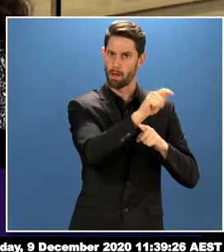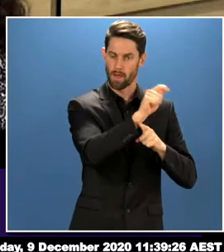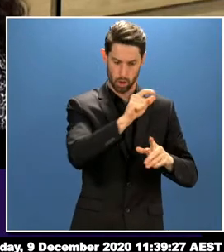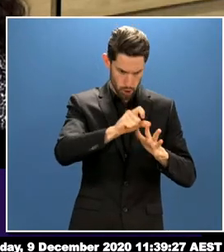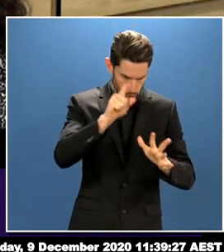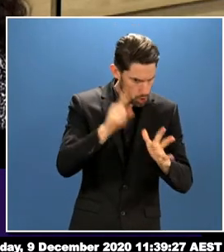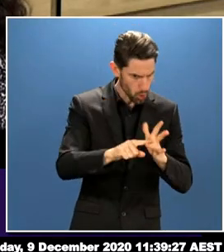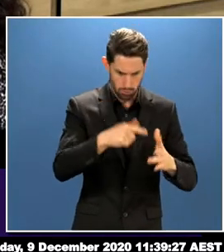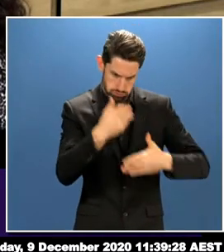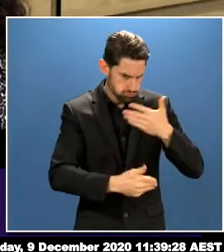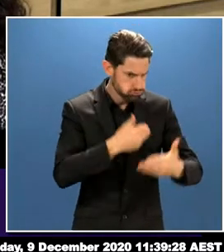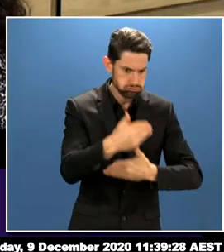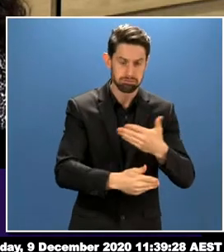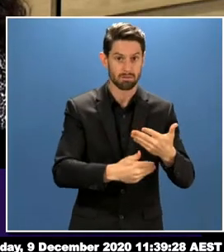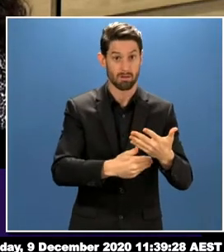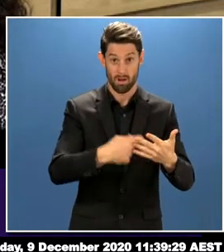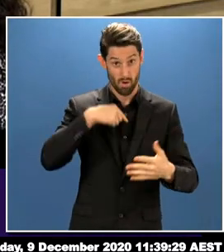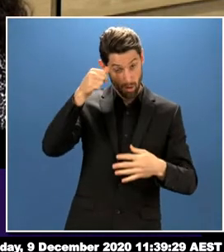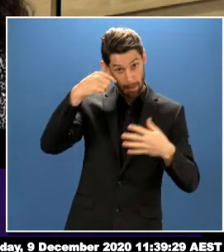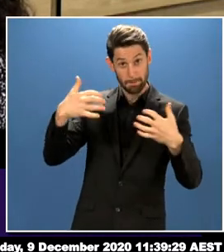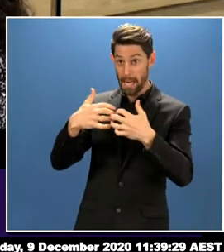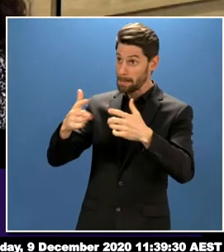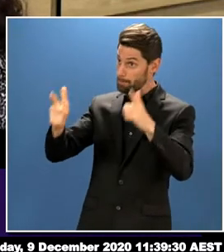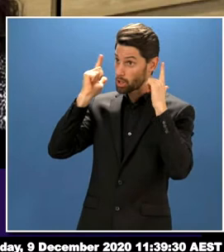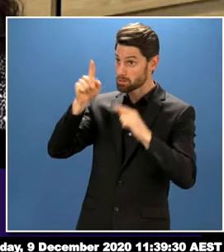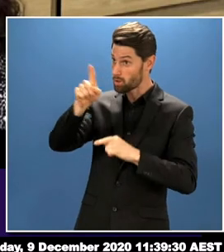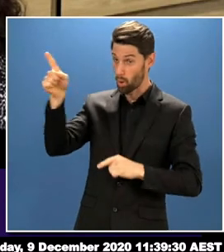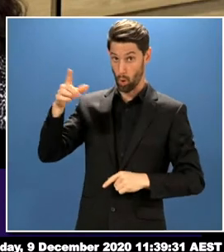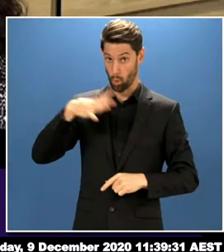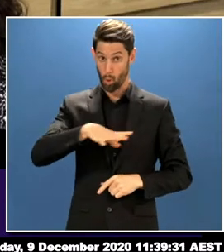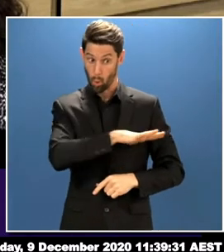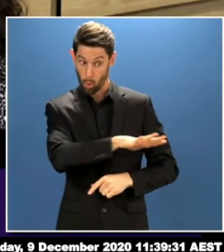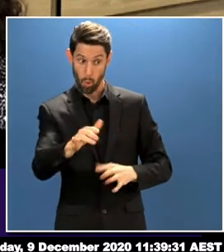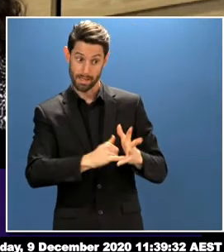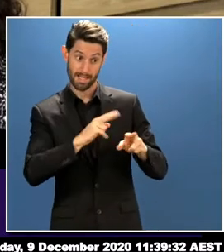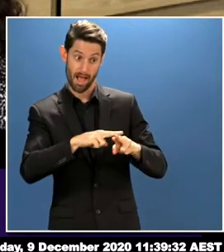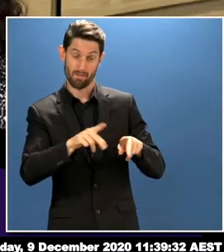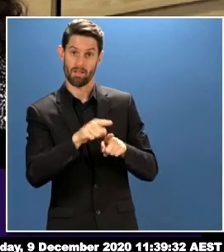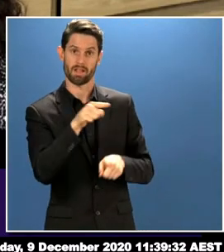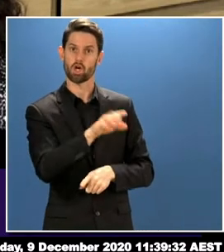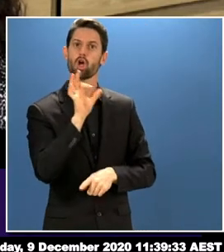of personal philosophy that employers would like to see a lot of their employees have. Would you agree with that?